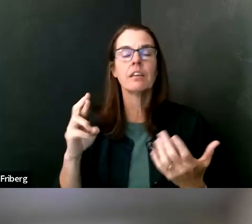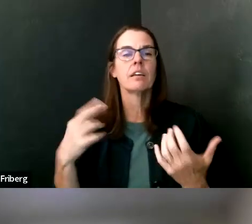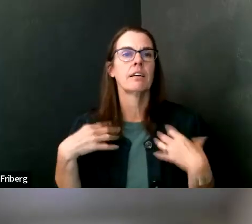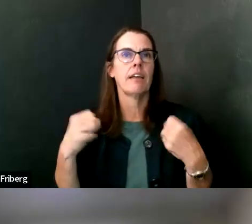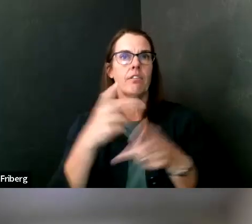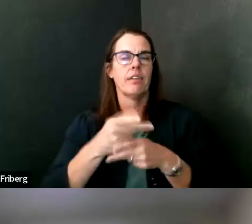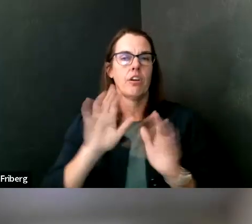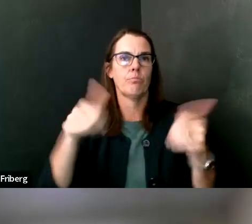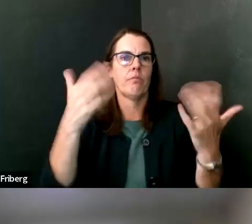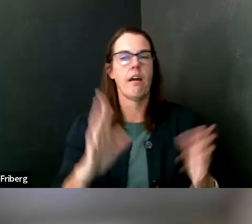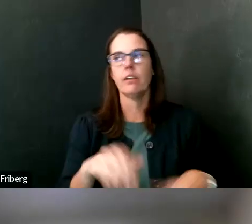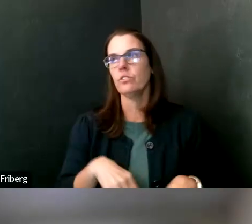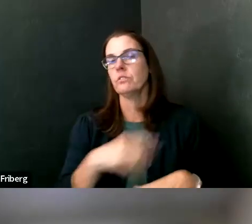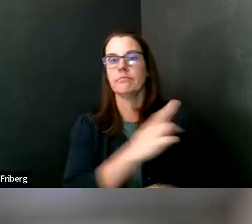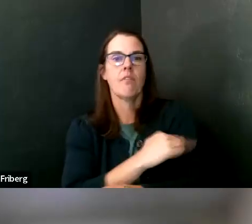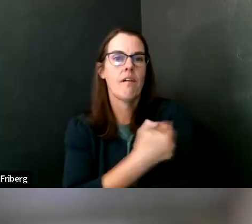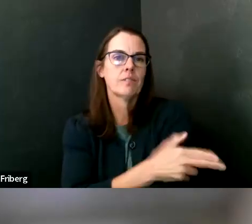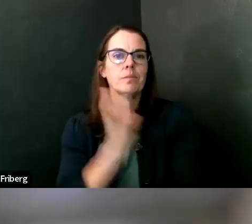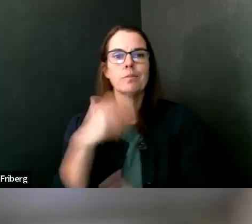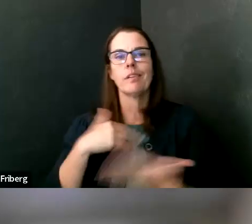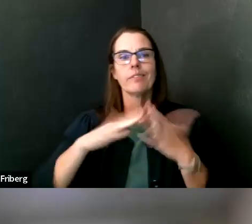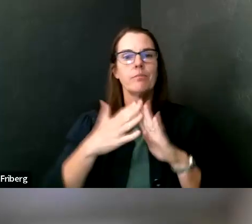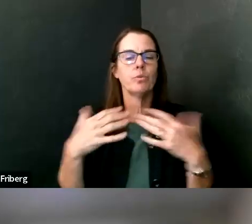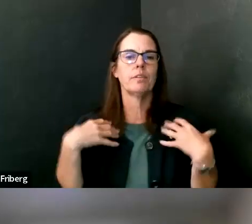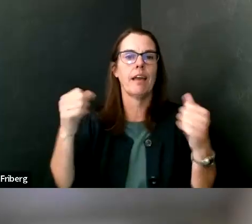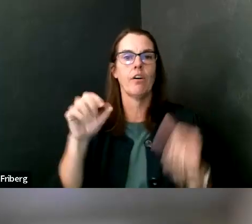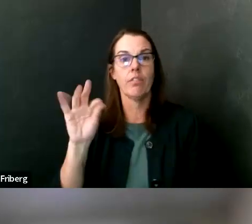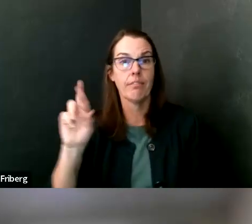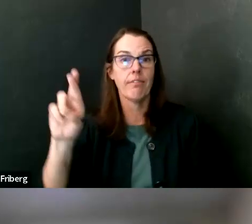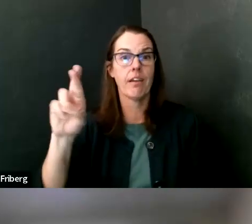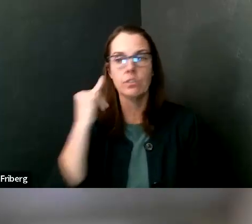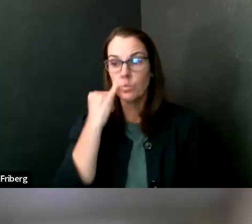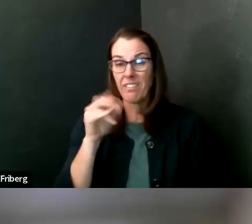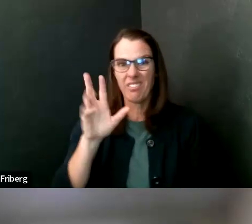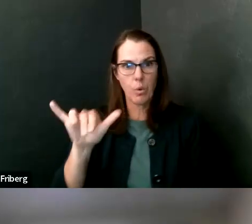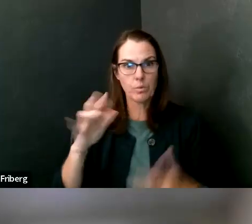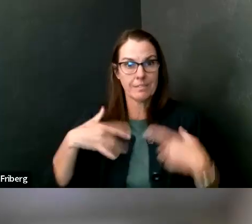hospitals may sometimes have community health fairs. So, if you go into those places where